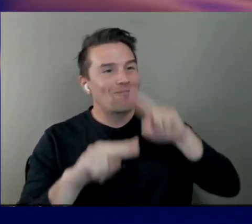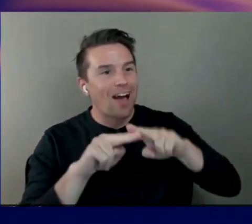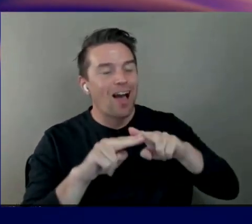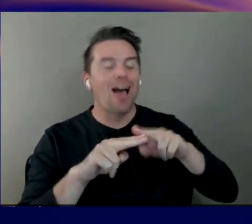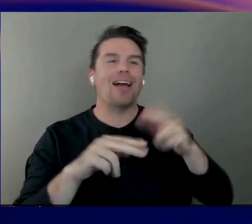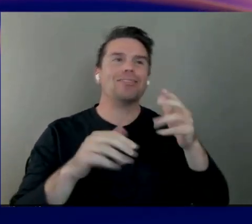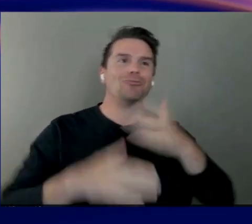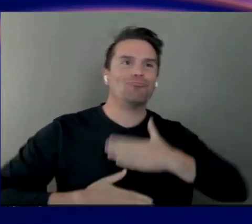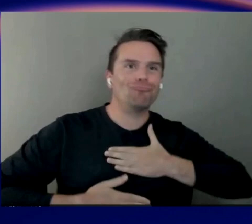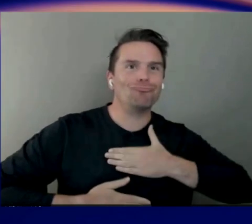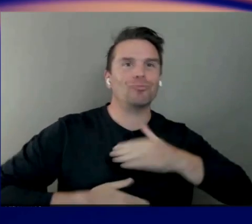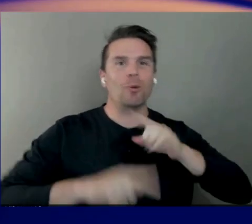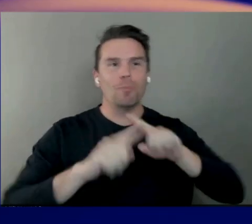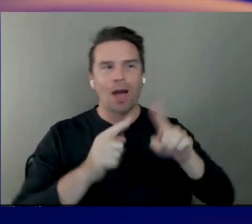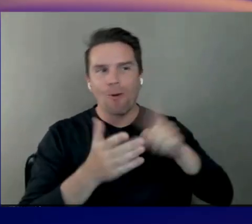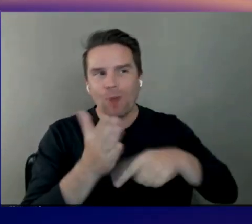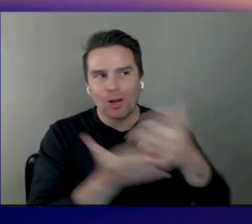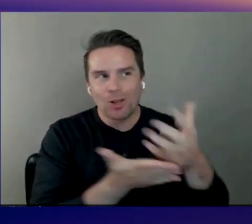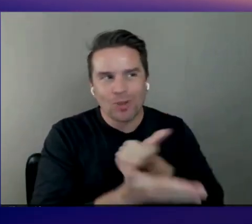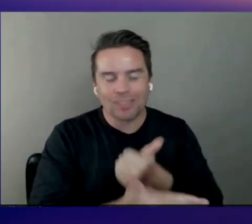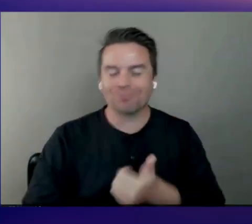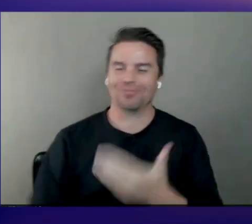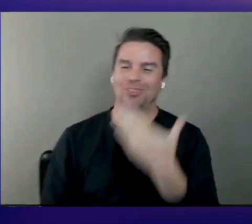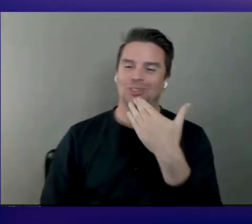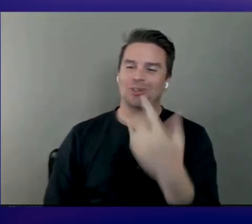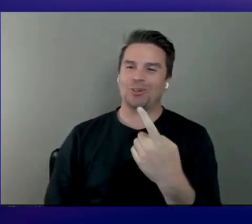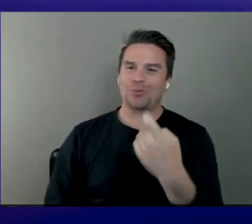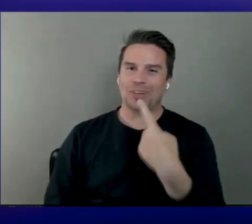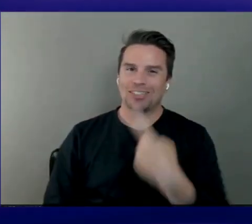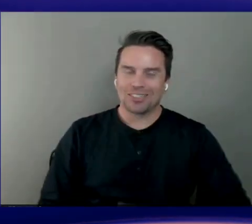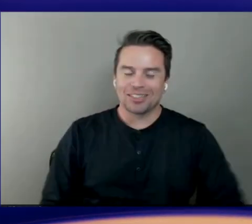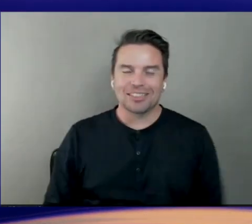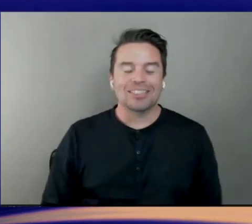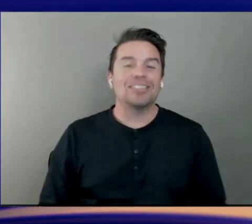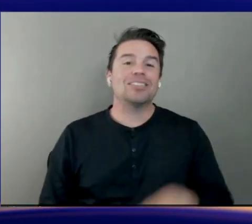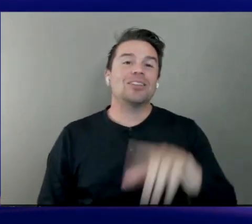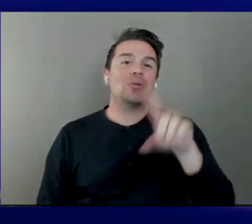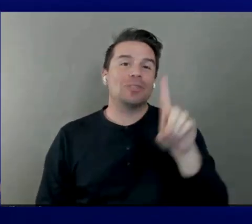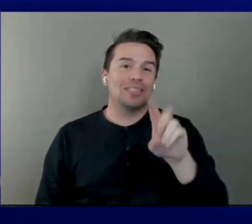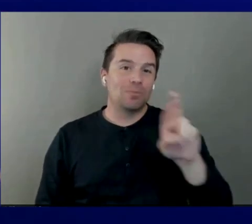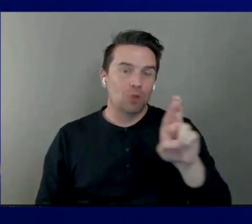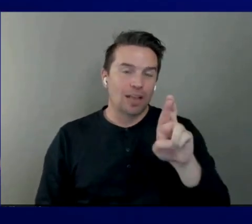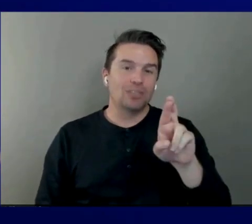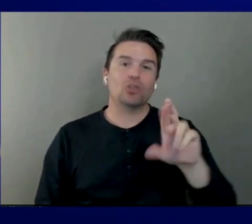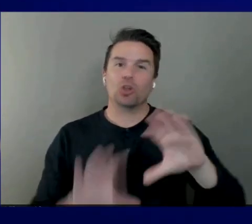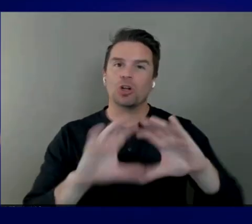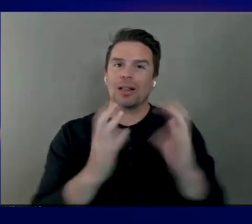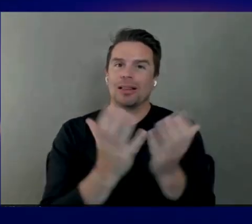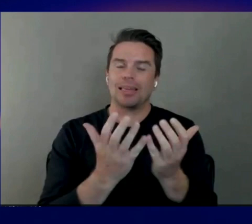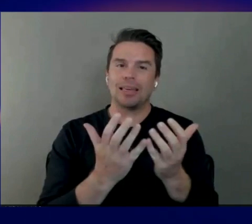Yes, that's a very good question. And DeepRacer League offers lots of prizes for racers at all levels.